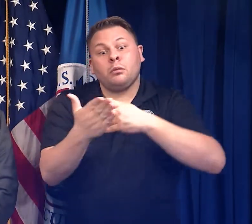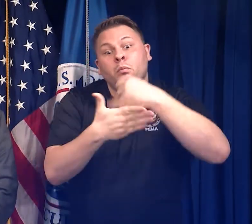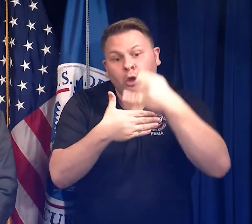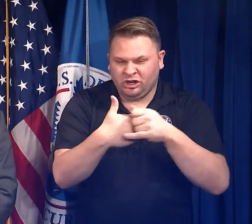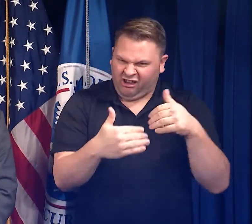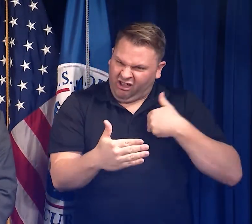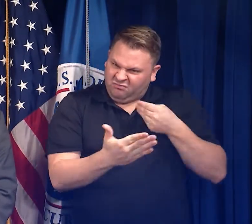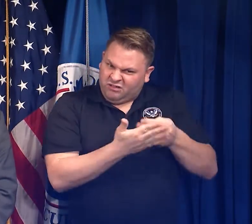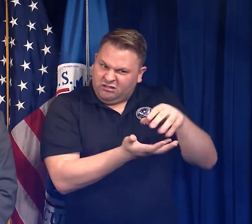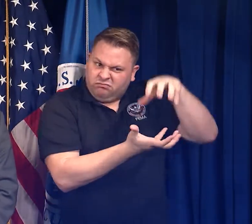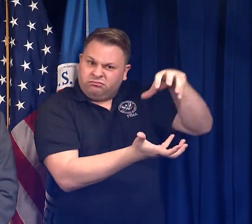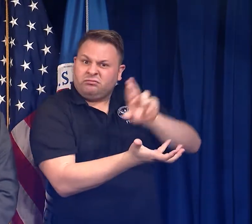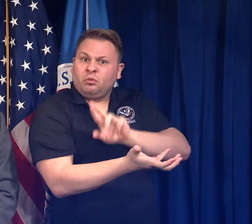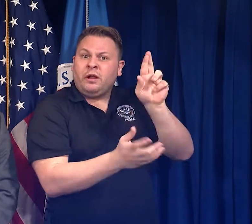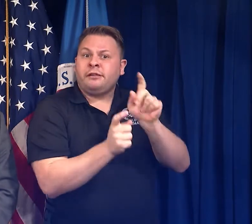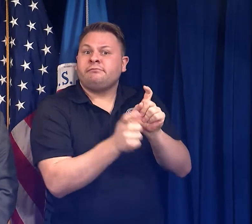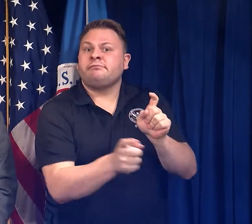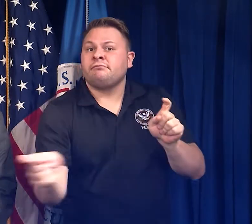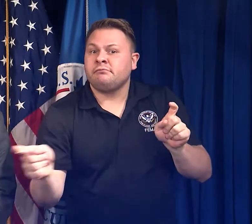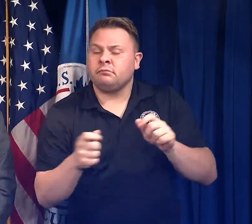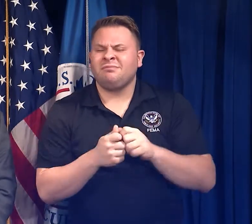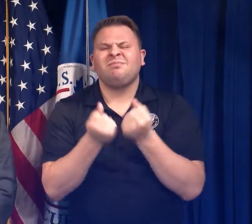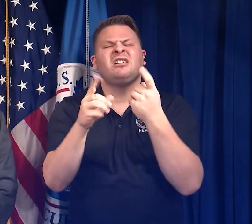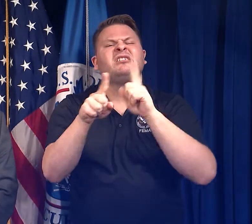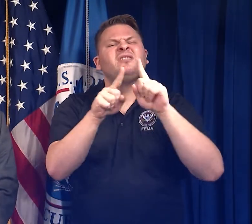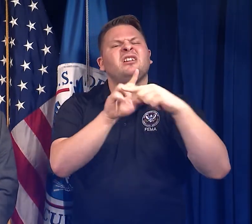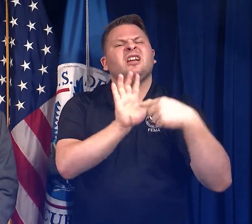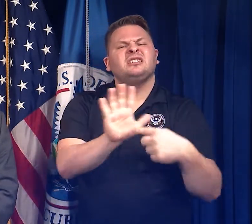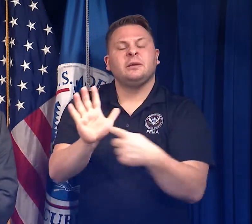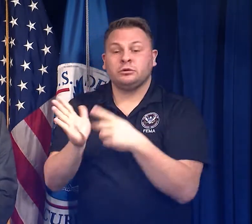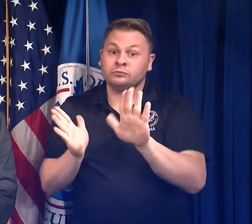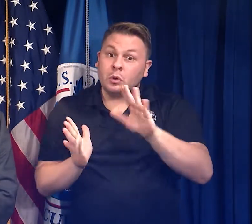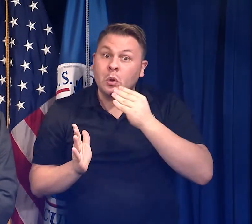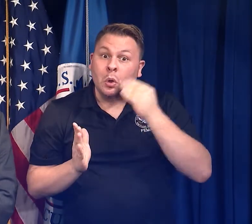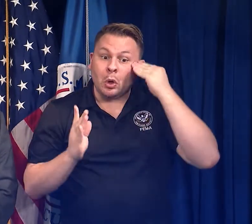Several examples of Hazard Mitigation projects include elevating homes